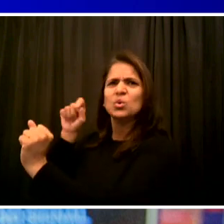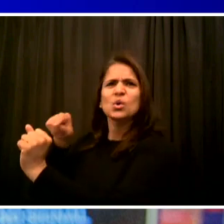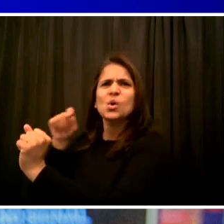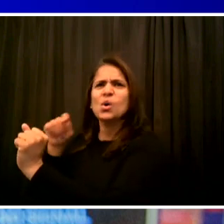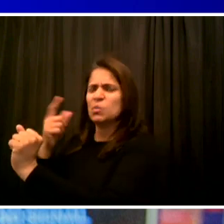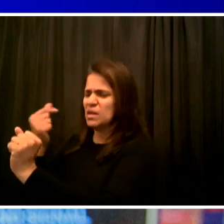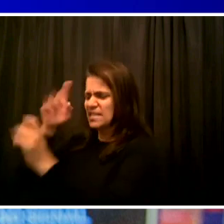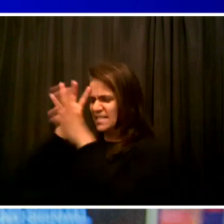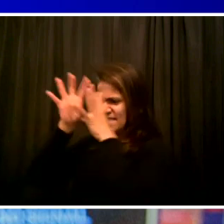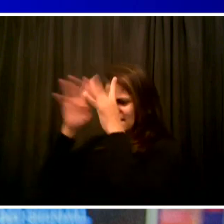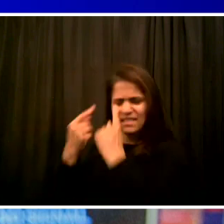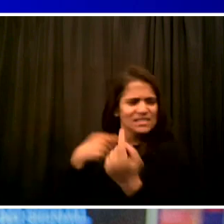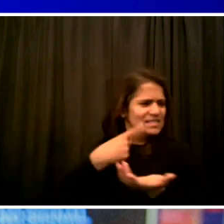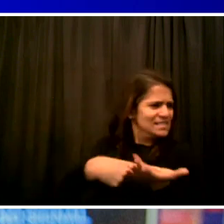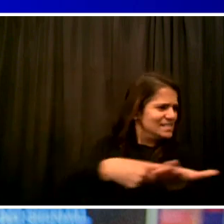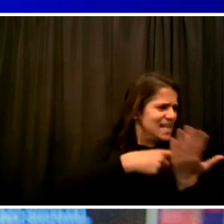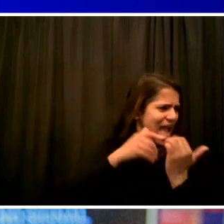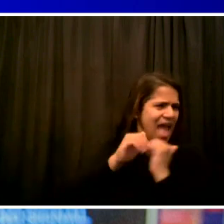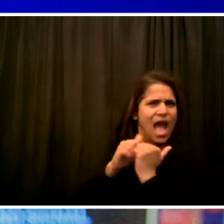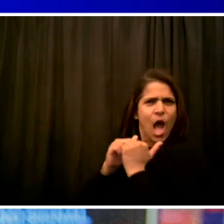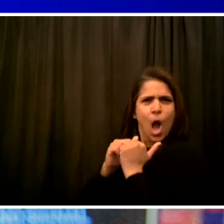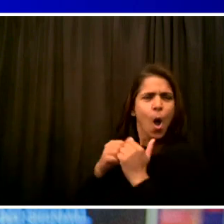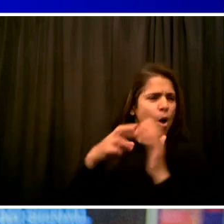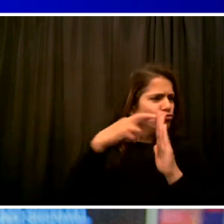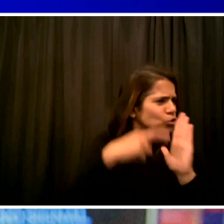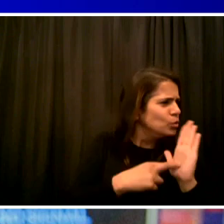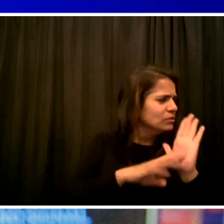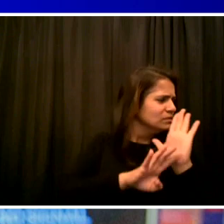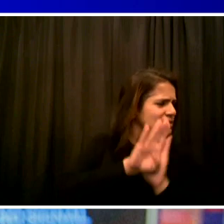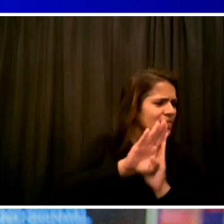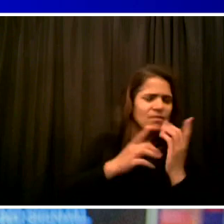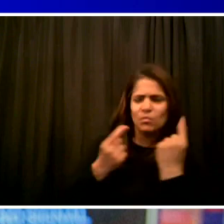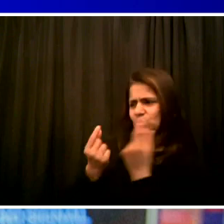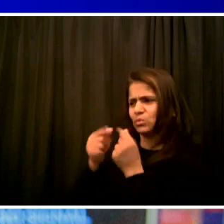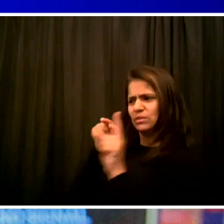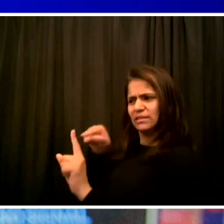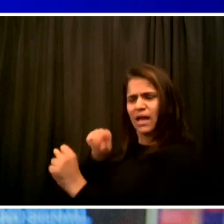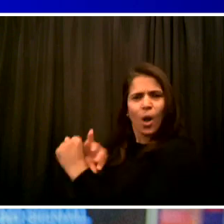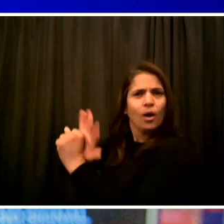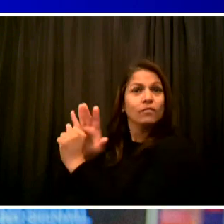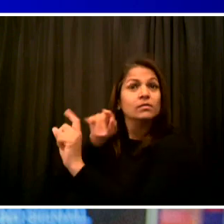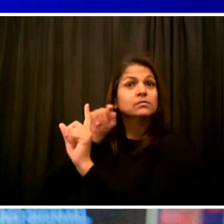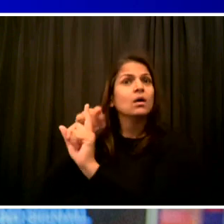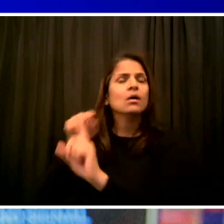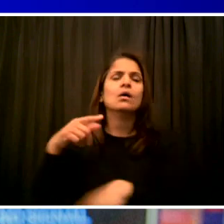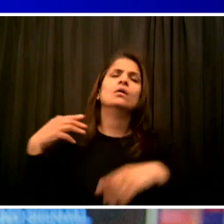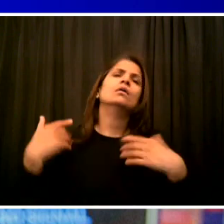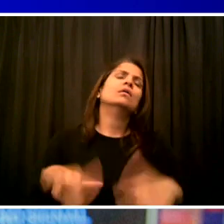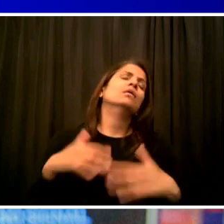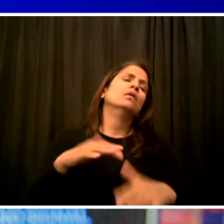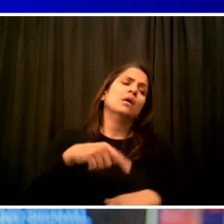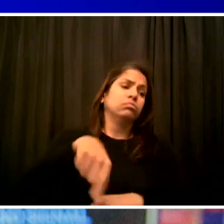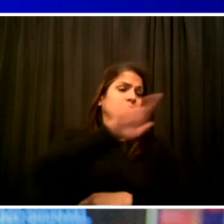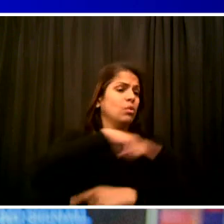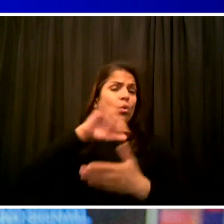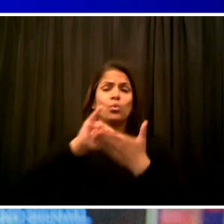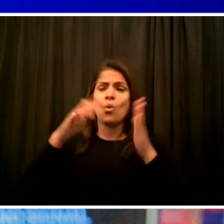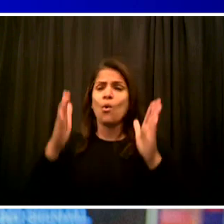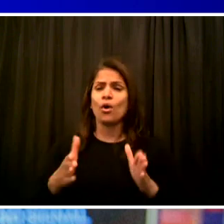SPECIFIC WAYS WE'RE ADAPTING. AND AGAIN, ALL OF YOU HAVE DONE AN AMAZING JOB OF CONSTANTLY